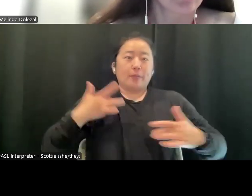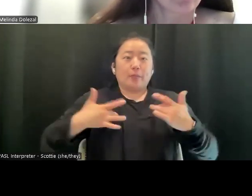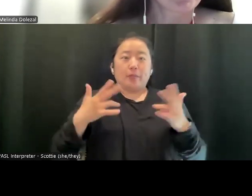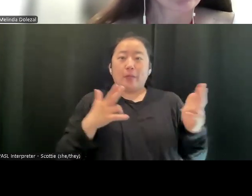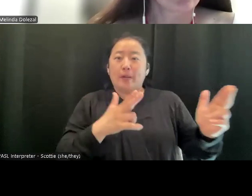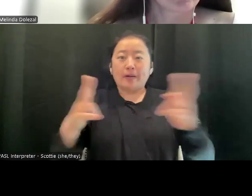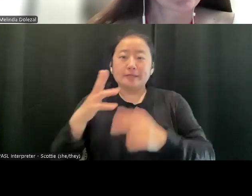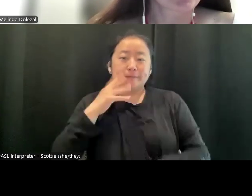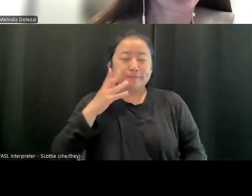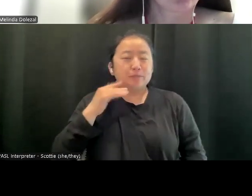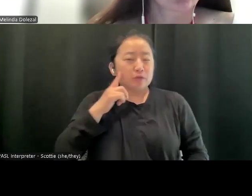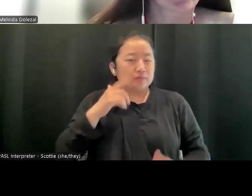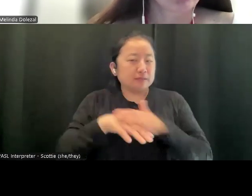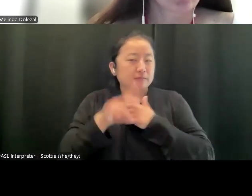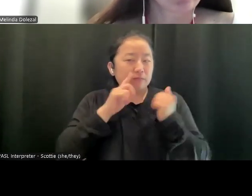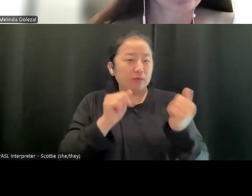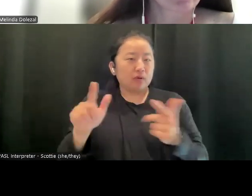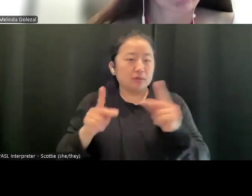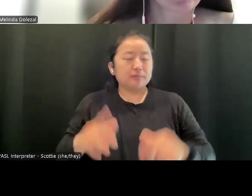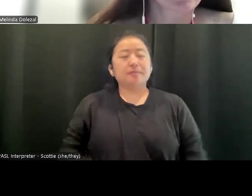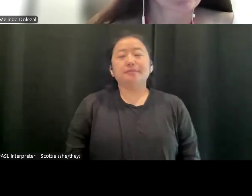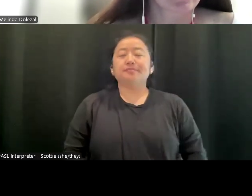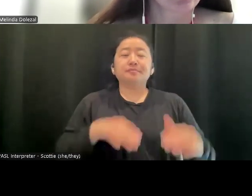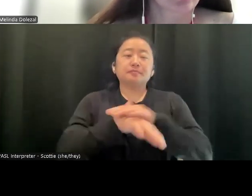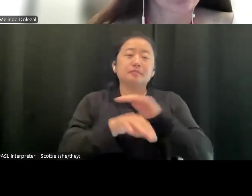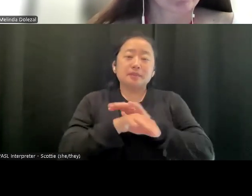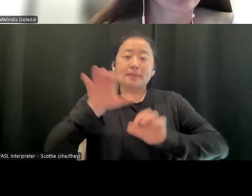There are also accessible climbing walls and routes designed to accommodate